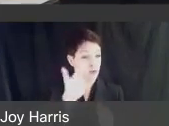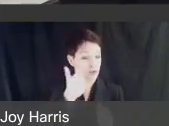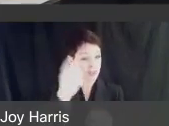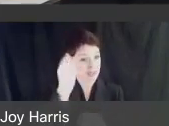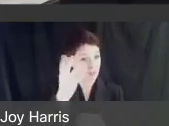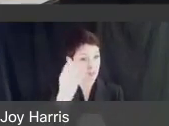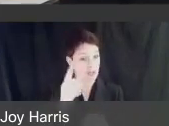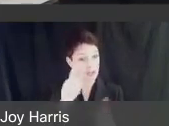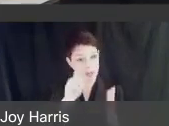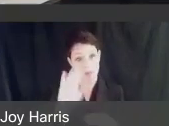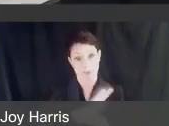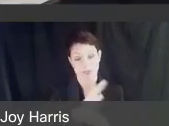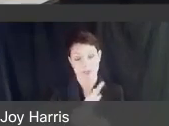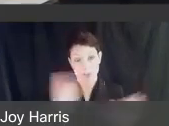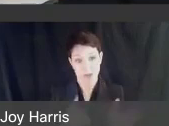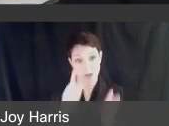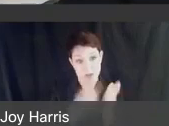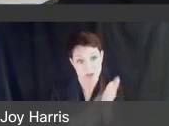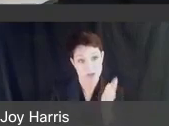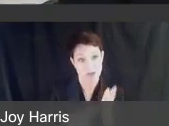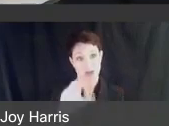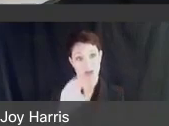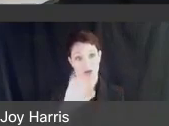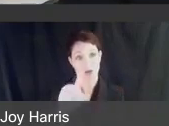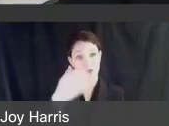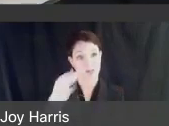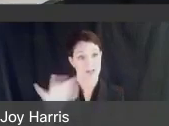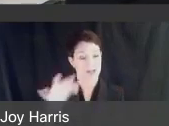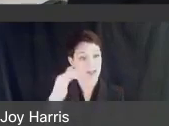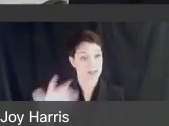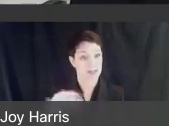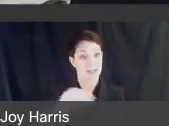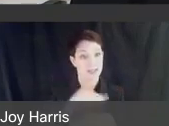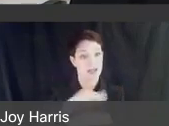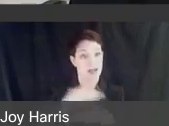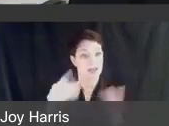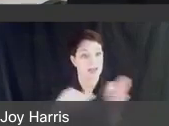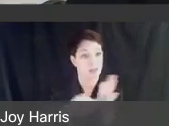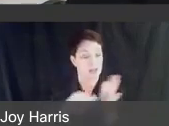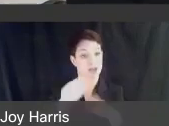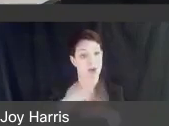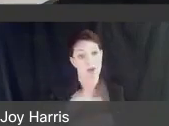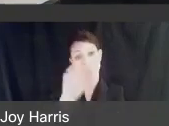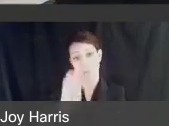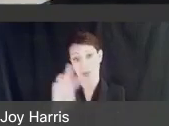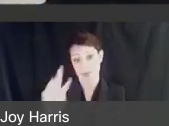encouraged to visit the COVID-19 Guidance page on our website. That can be found at